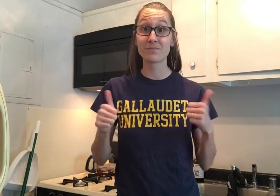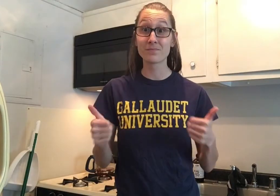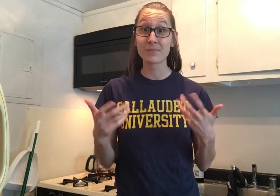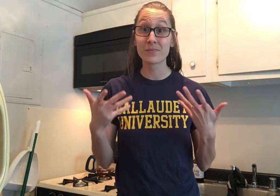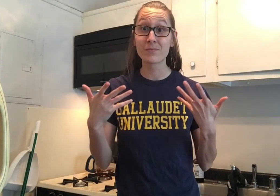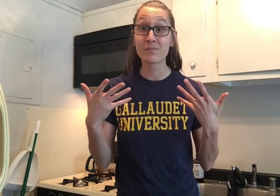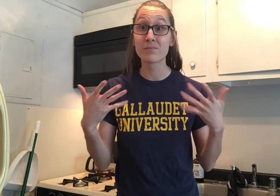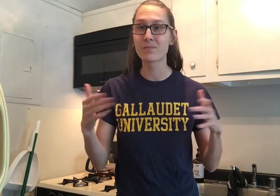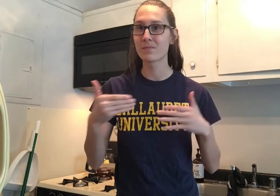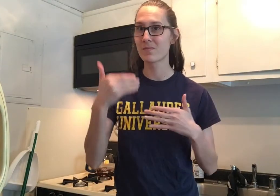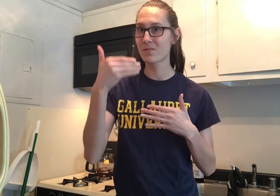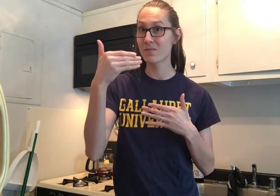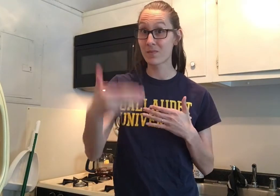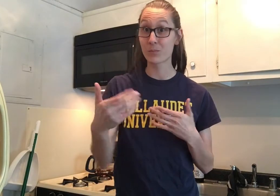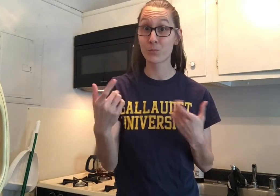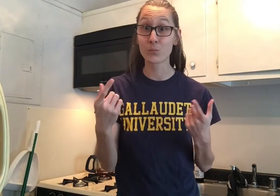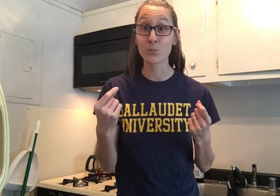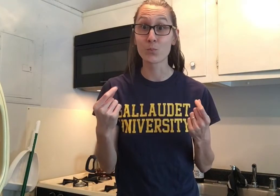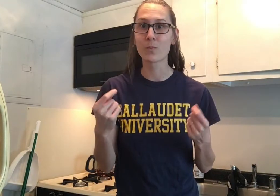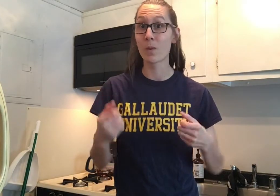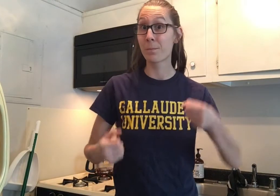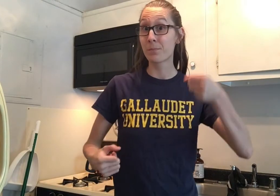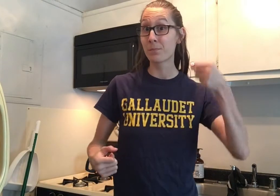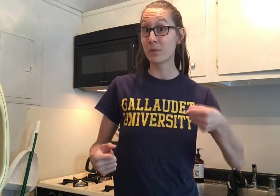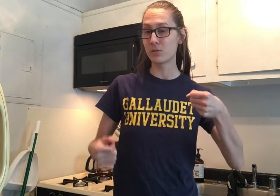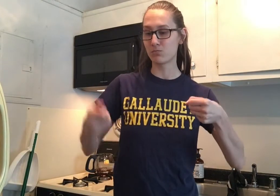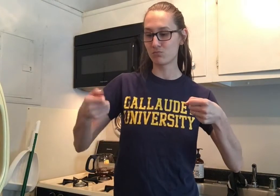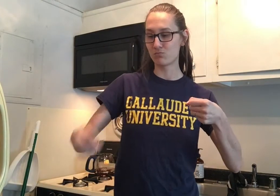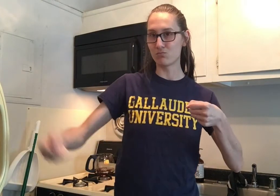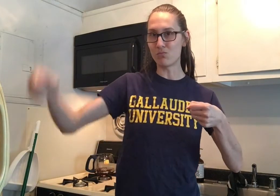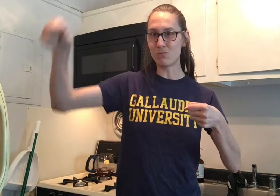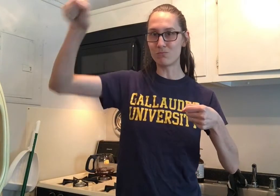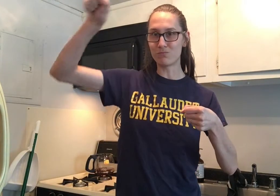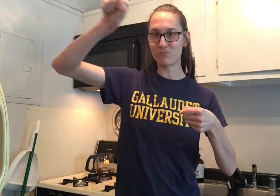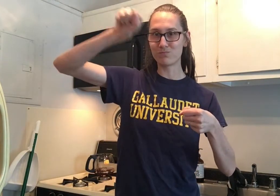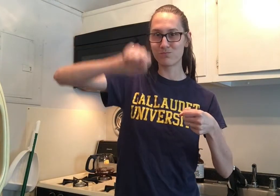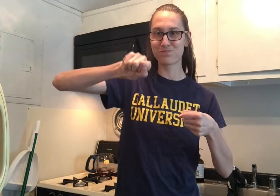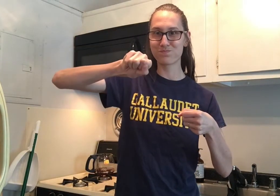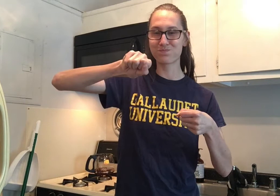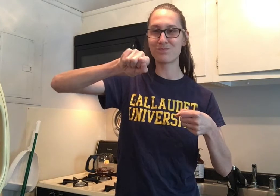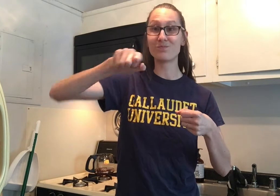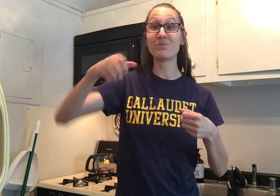Great. Now that that's finished, pour it into a jug